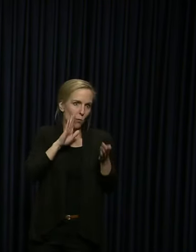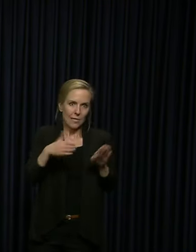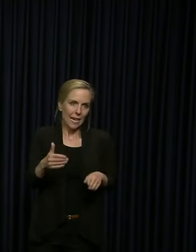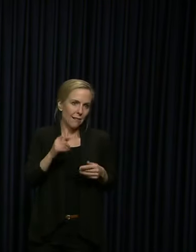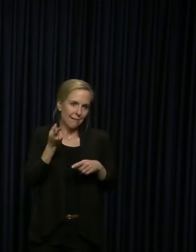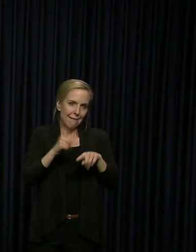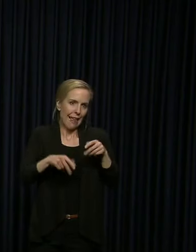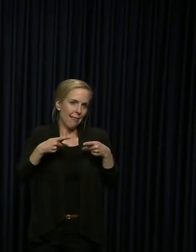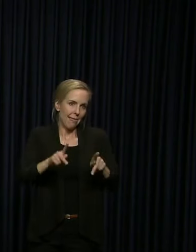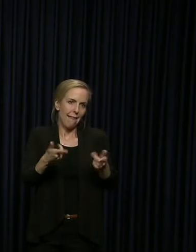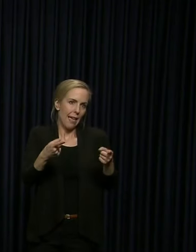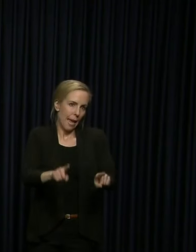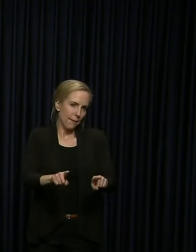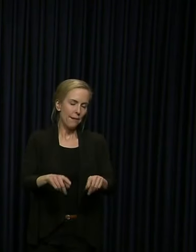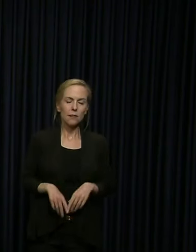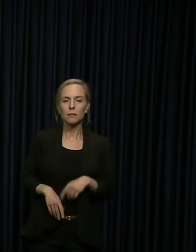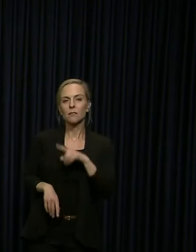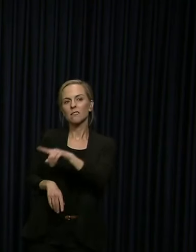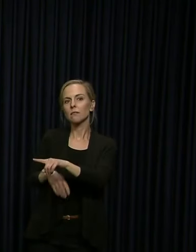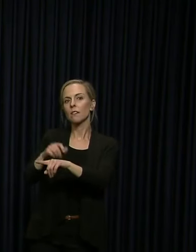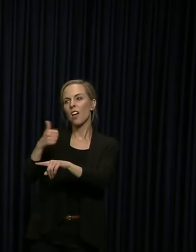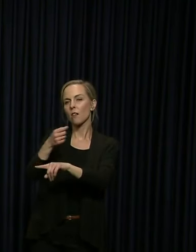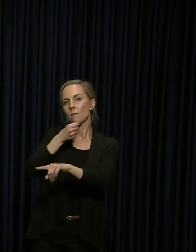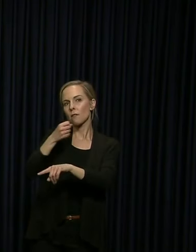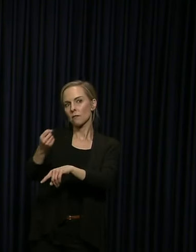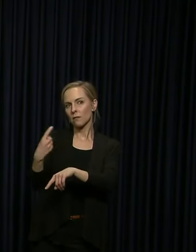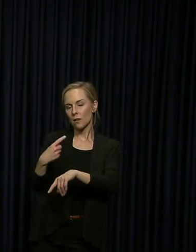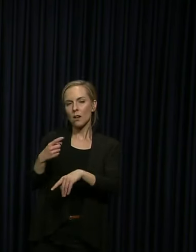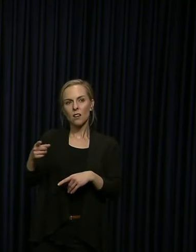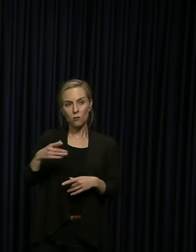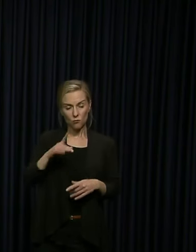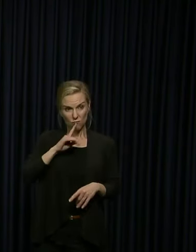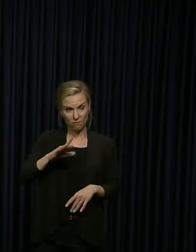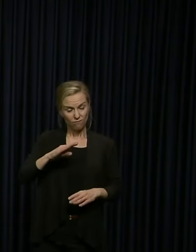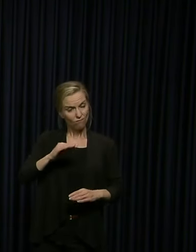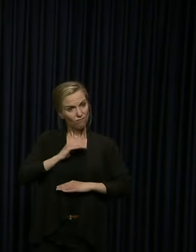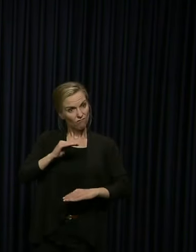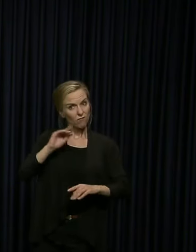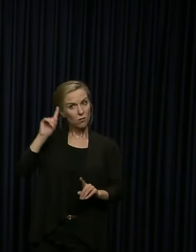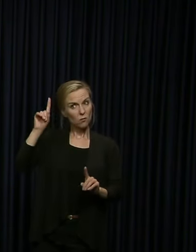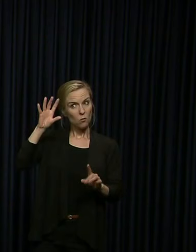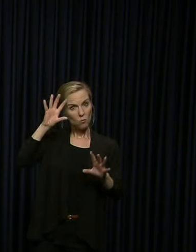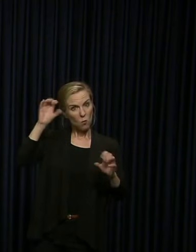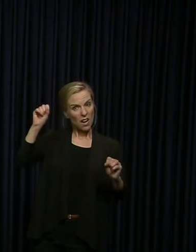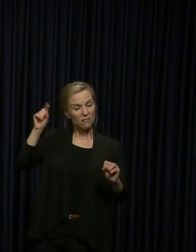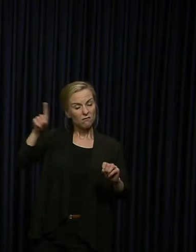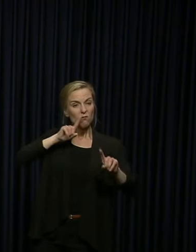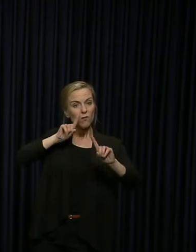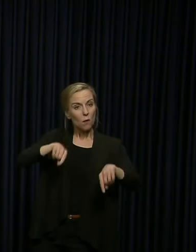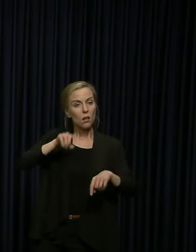ONE.